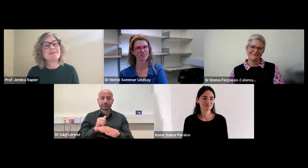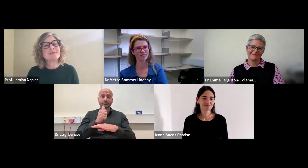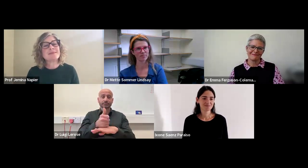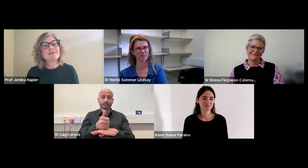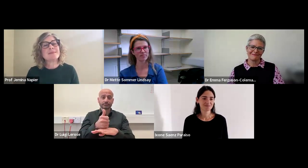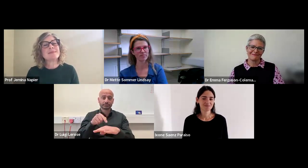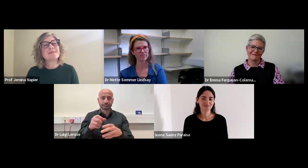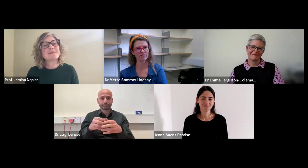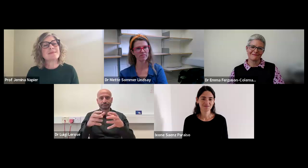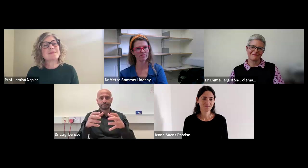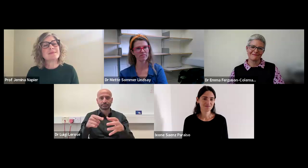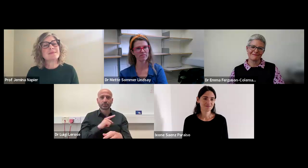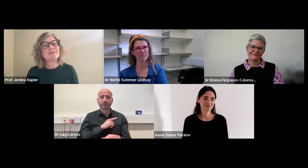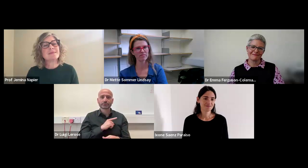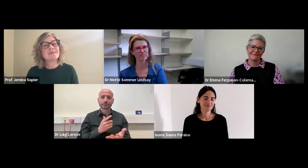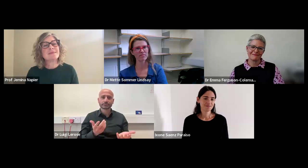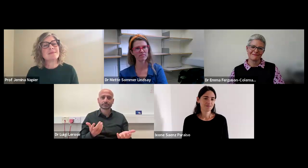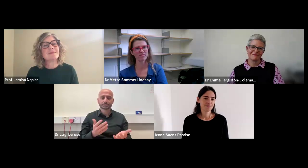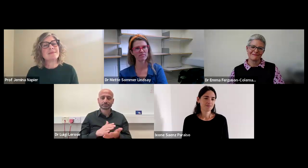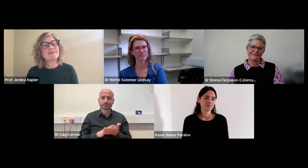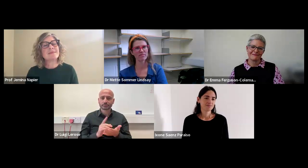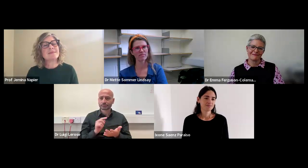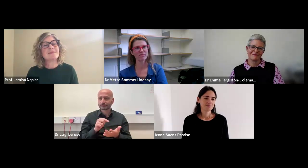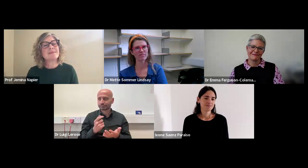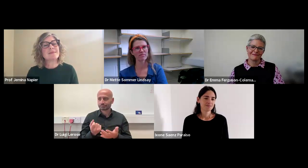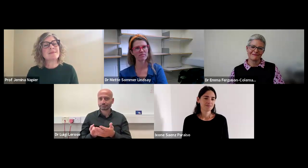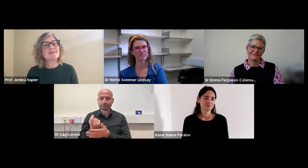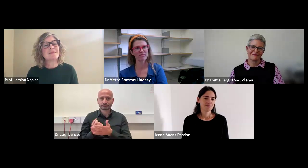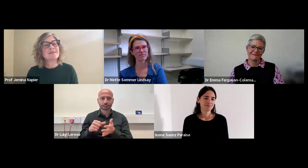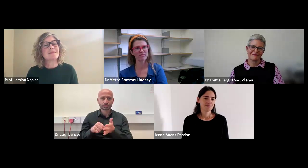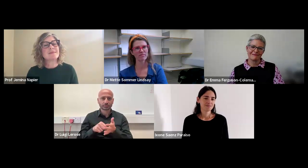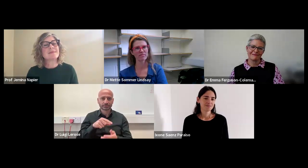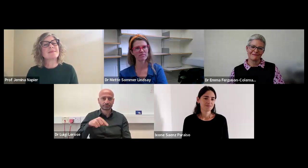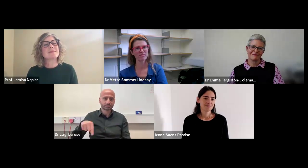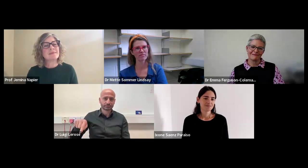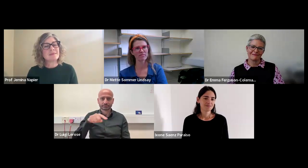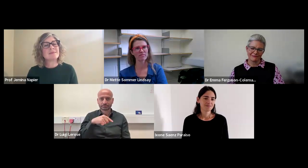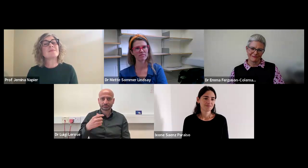Luigi: I think that the establishment of EDI policy and practice is because of all